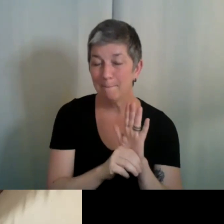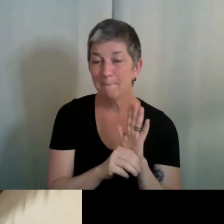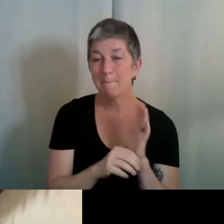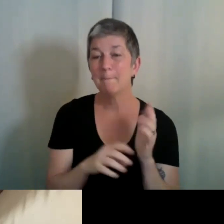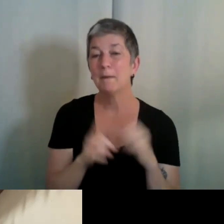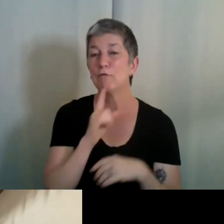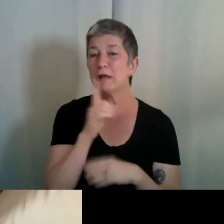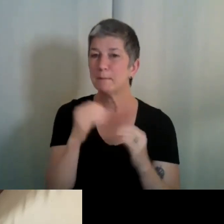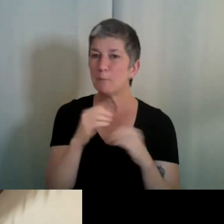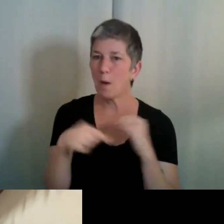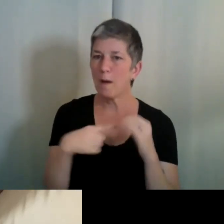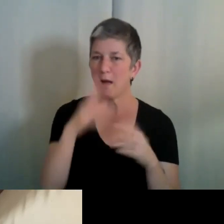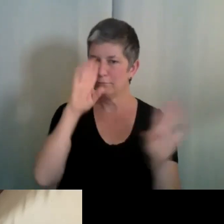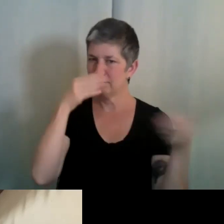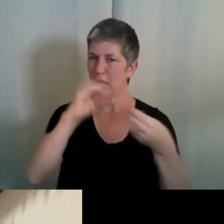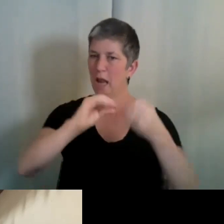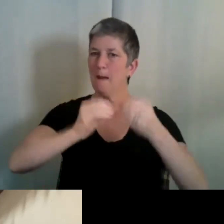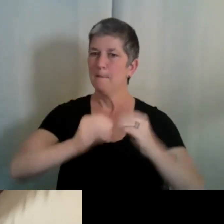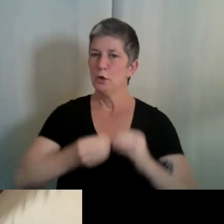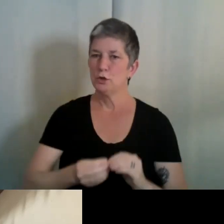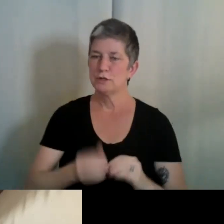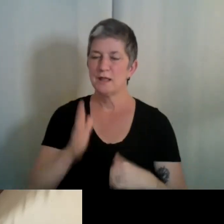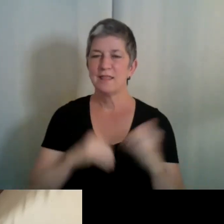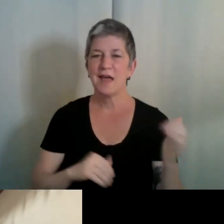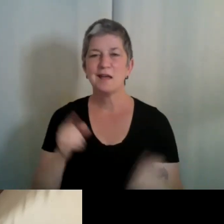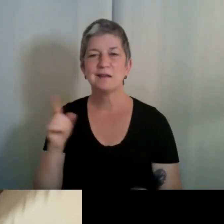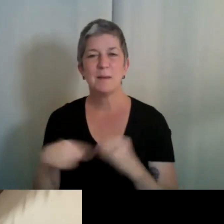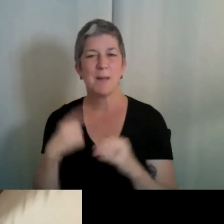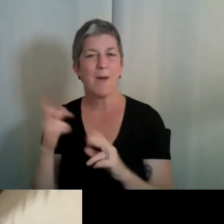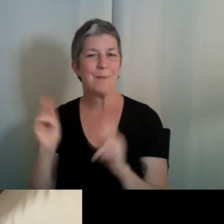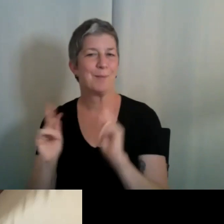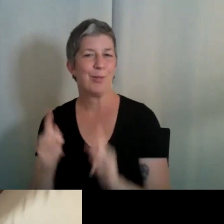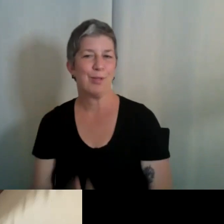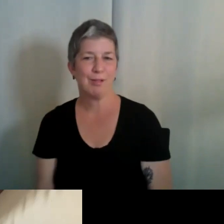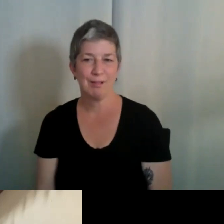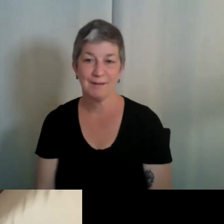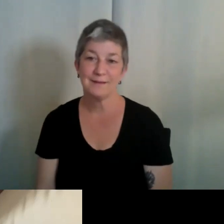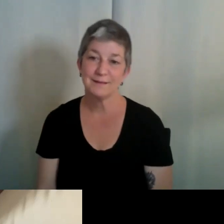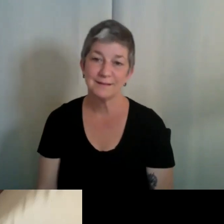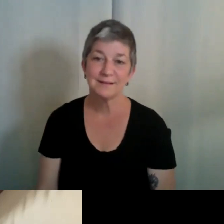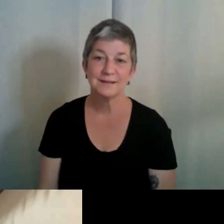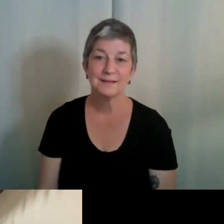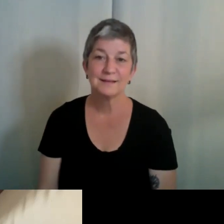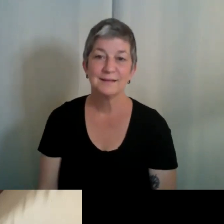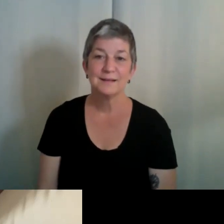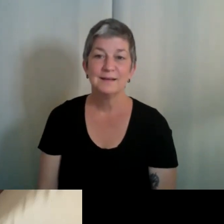about numbers than they are about people. And not everyone